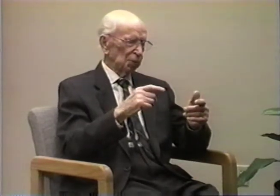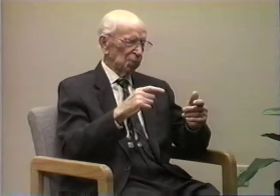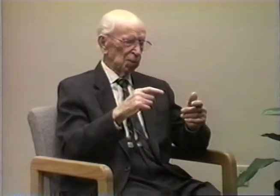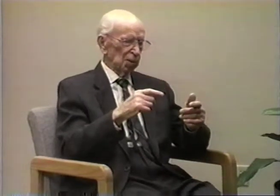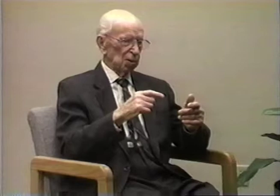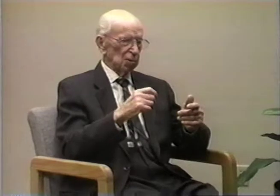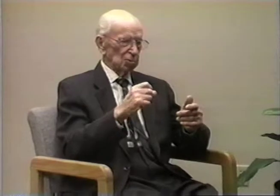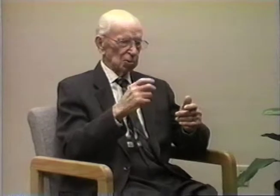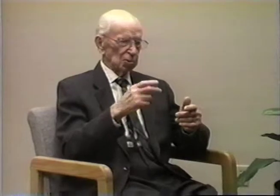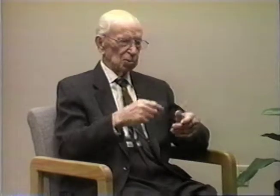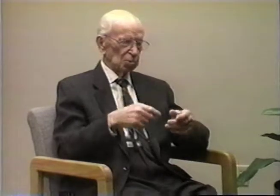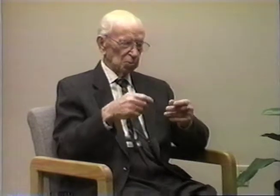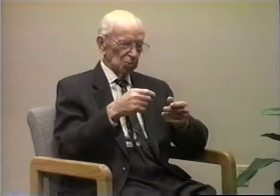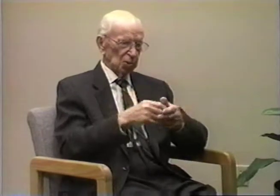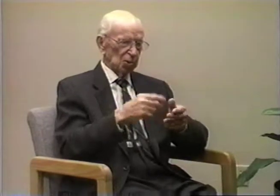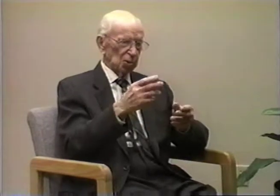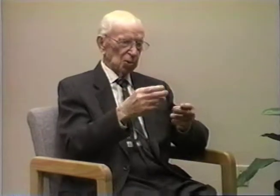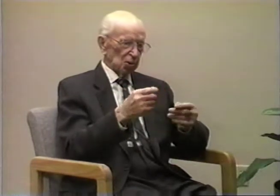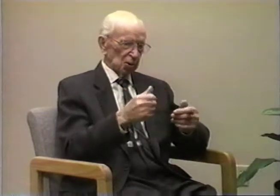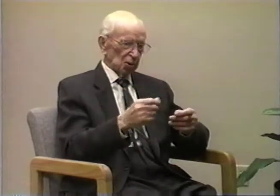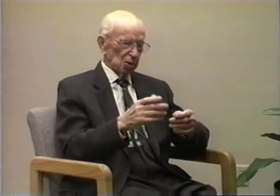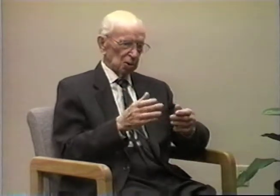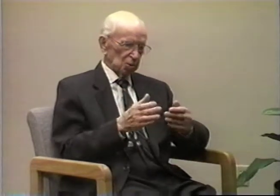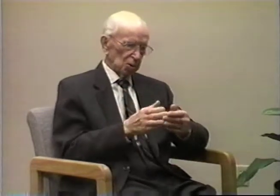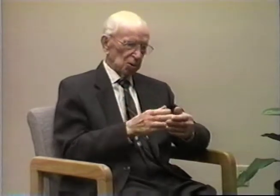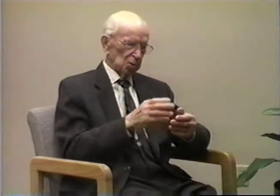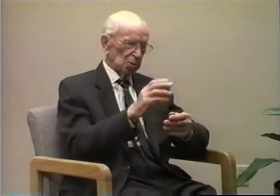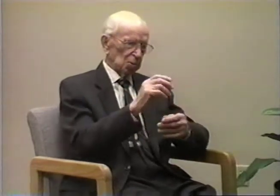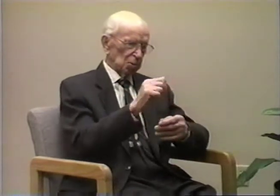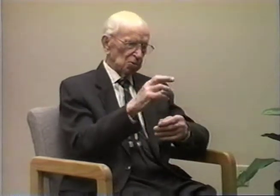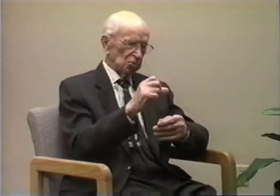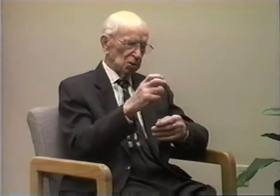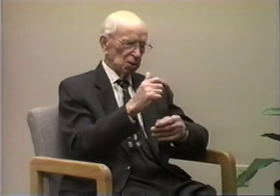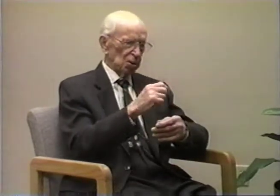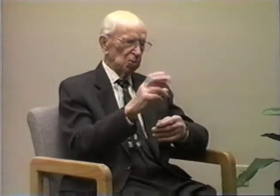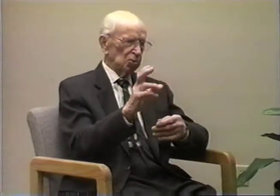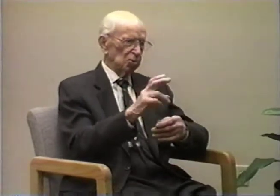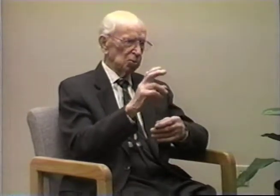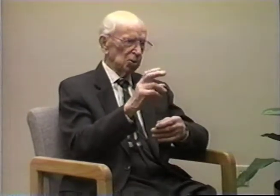So she decided to contract with Olof Hanson, a Deaf architect,